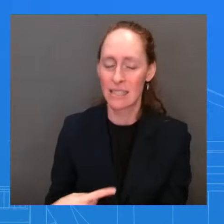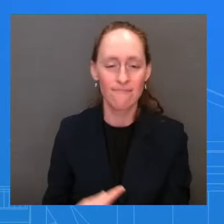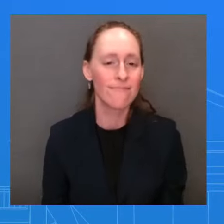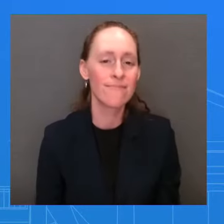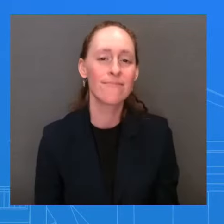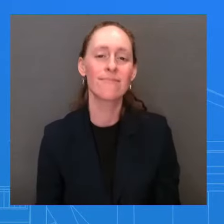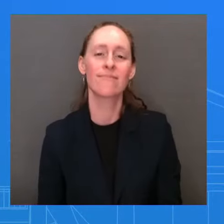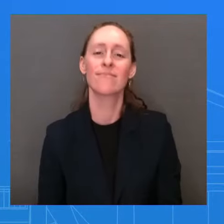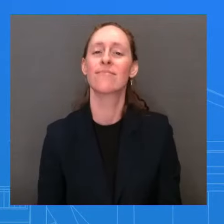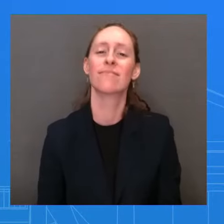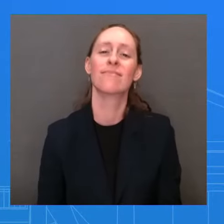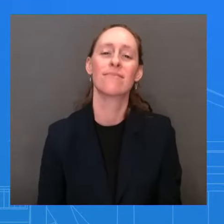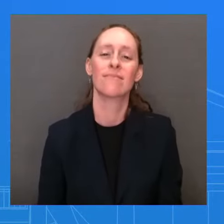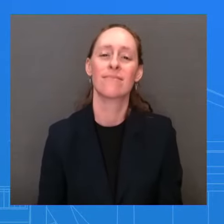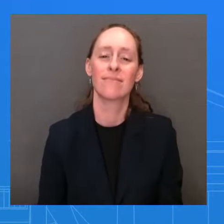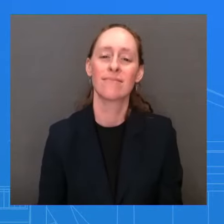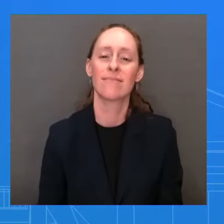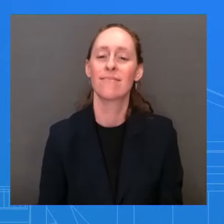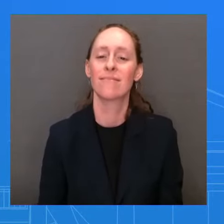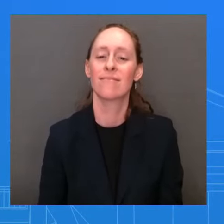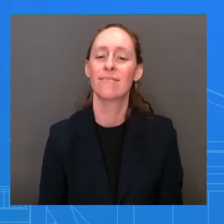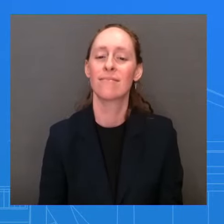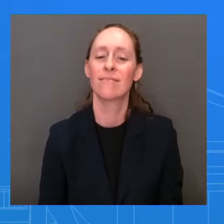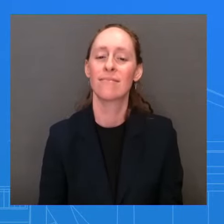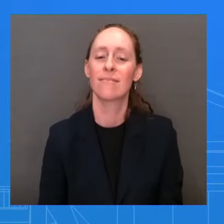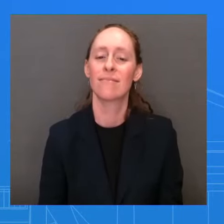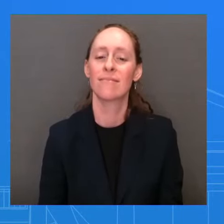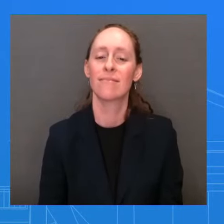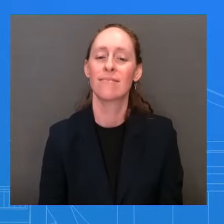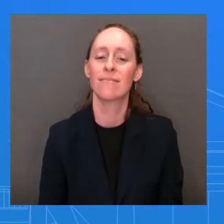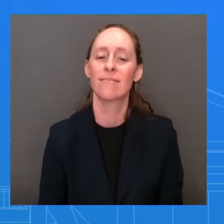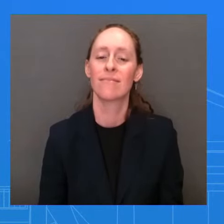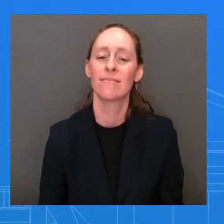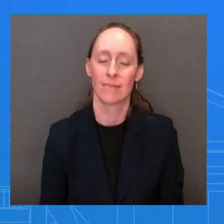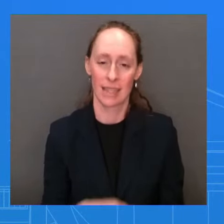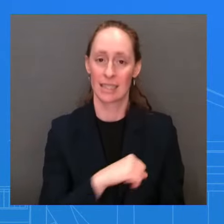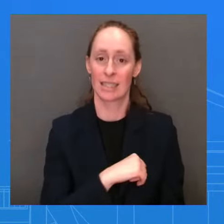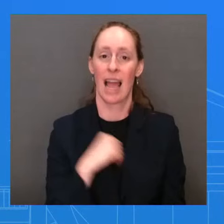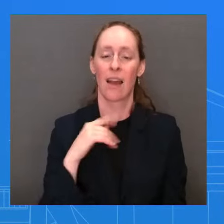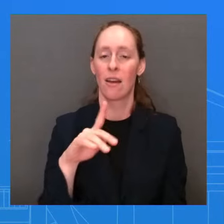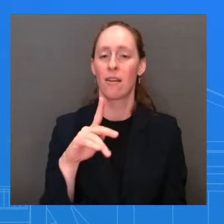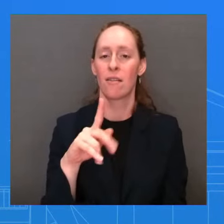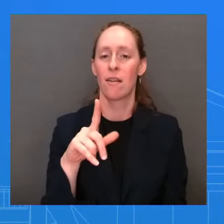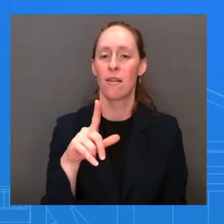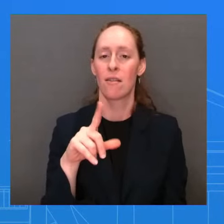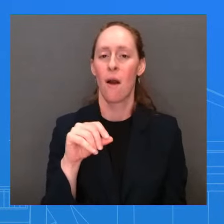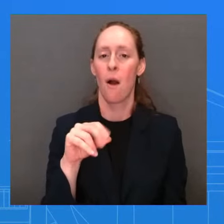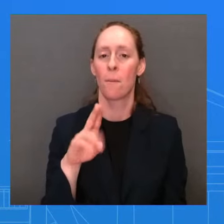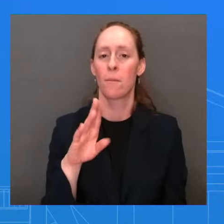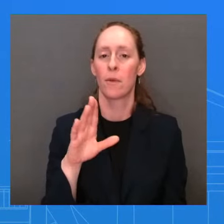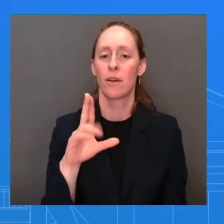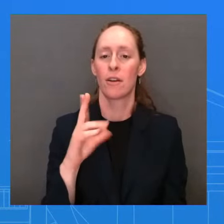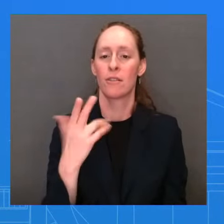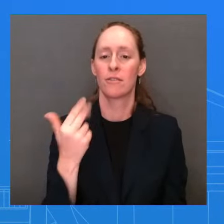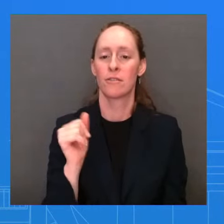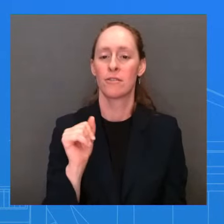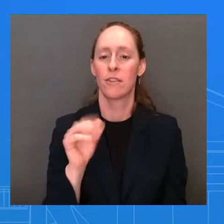on Sunday about her position on what the President should do with respect to meeting with Speaker McCarthy, she said he should negotiate on the budget.